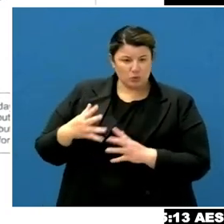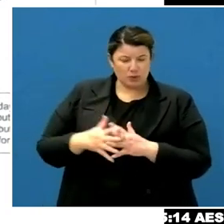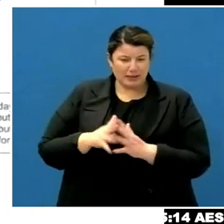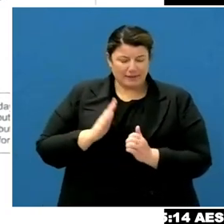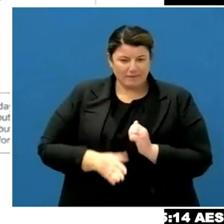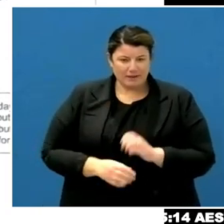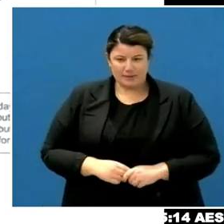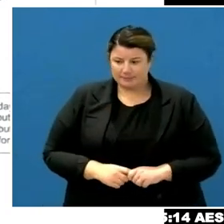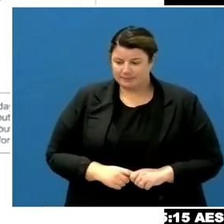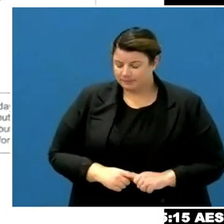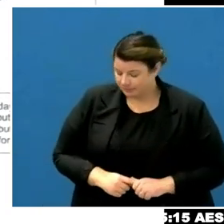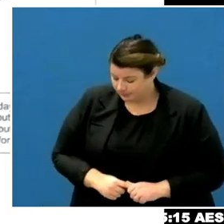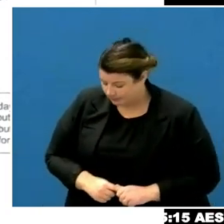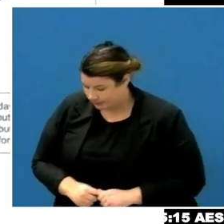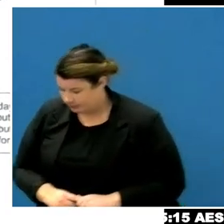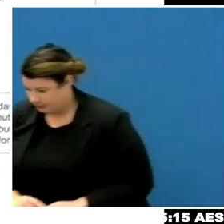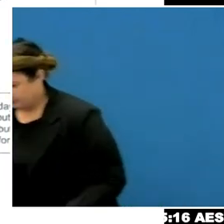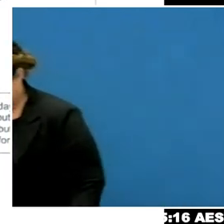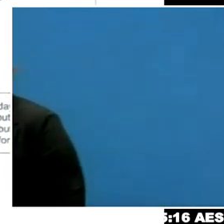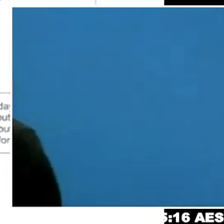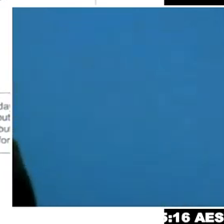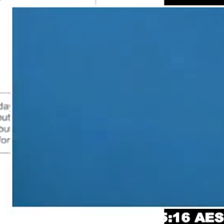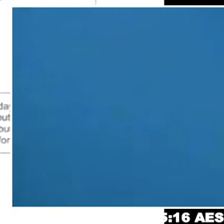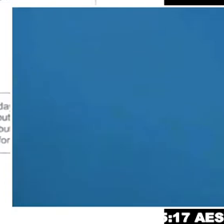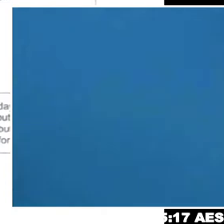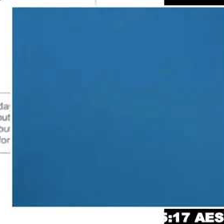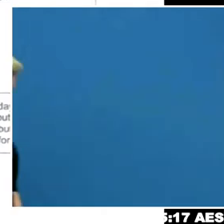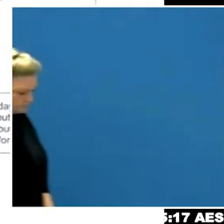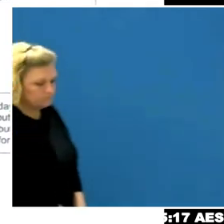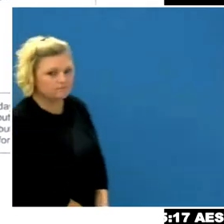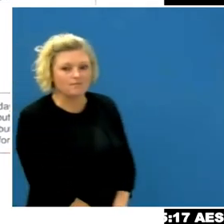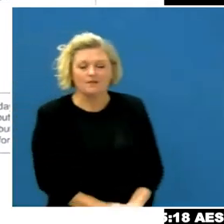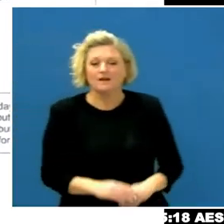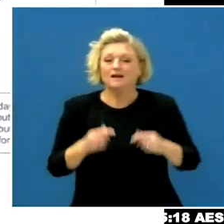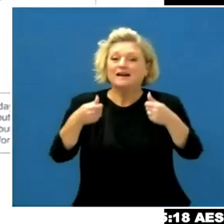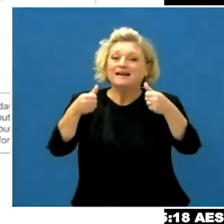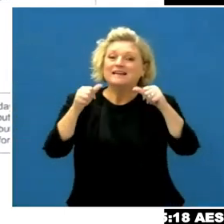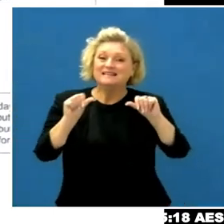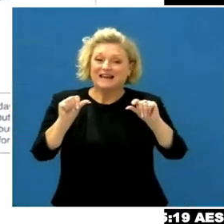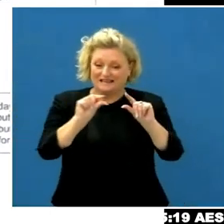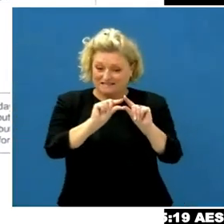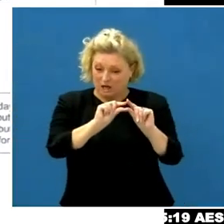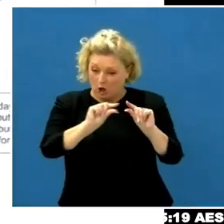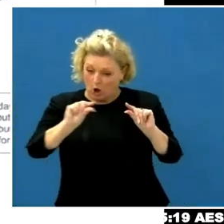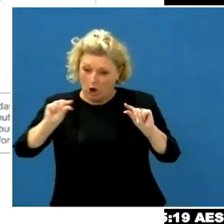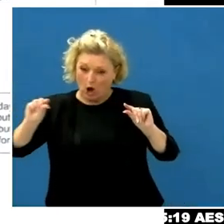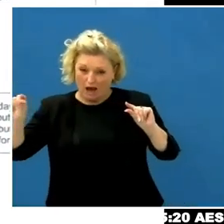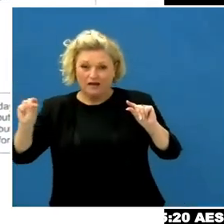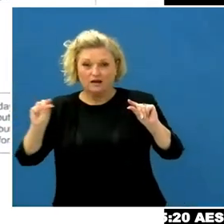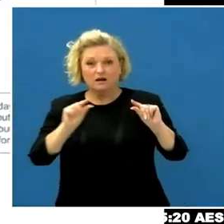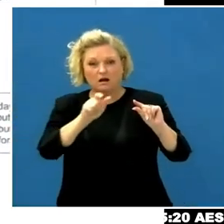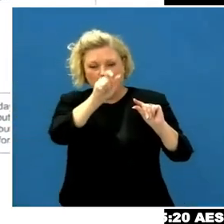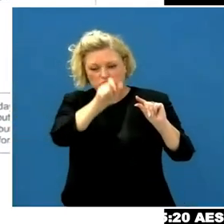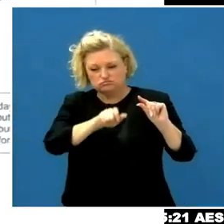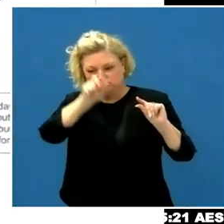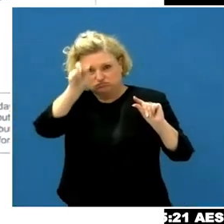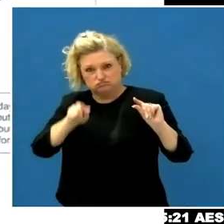And underneath that, similarly you see in the fourth column with the day program, six